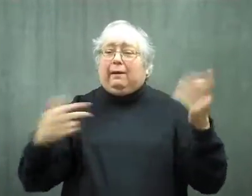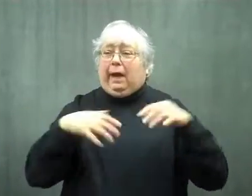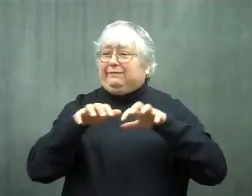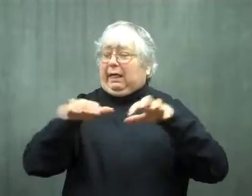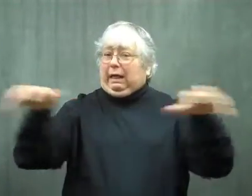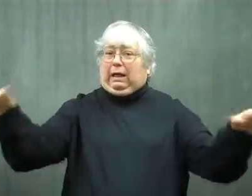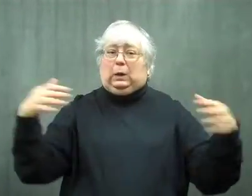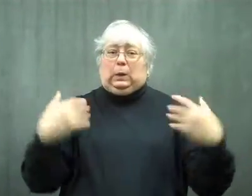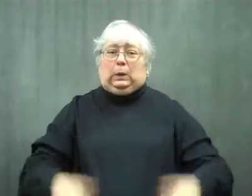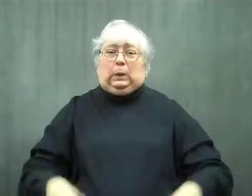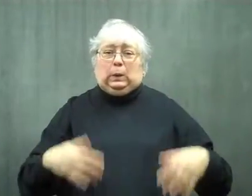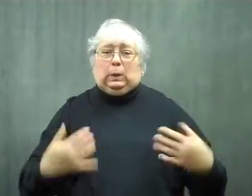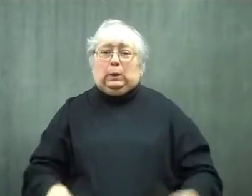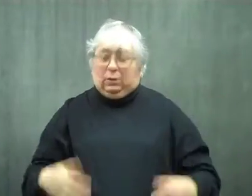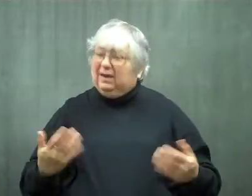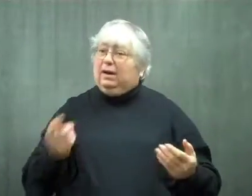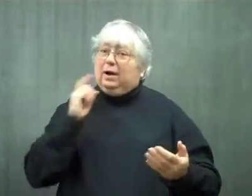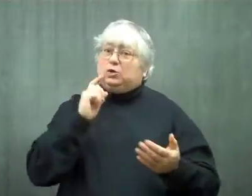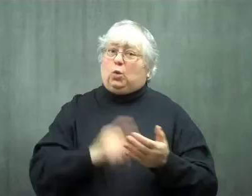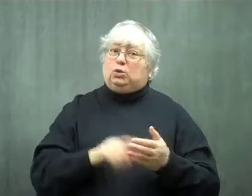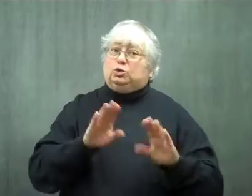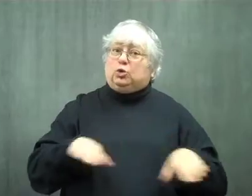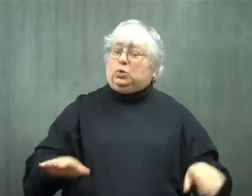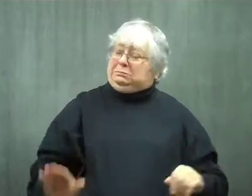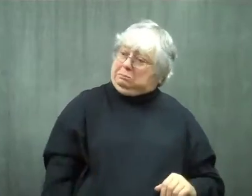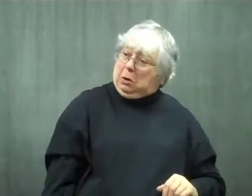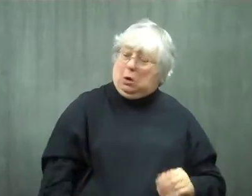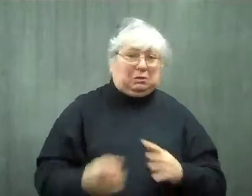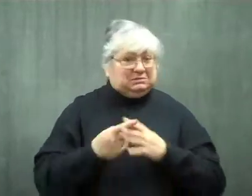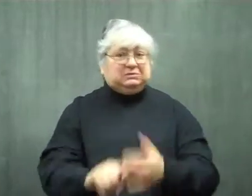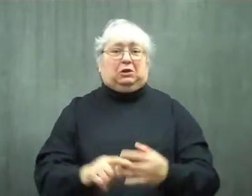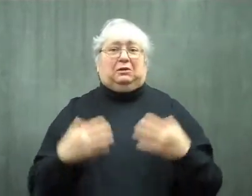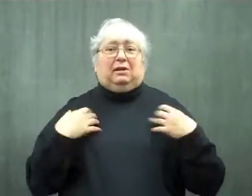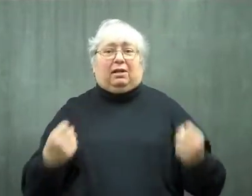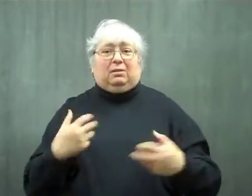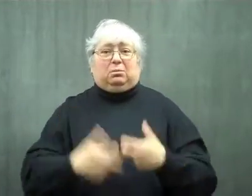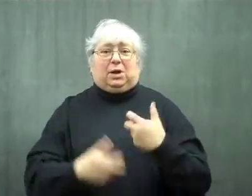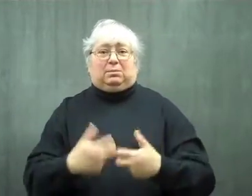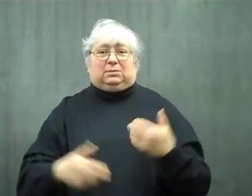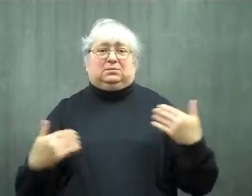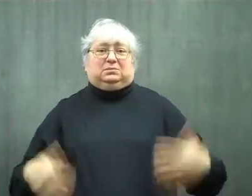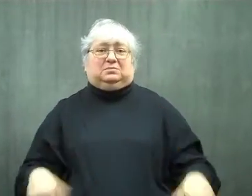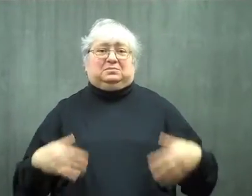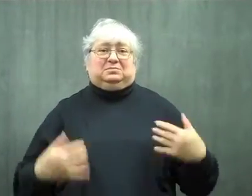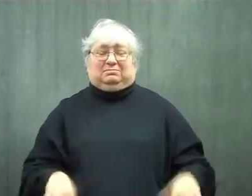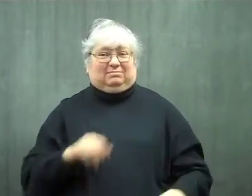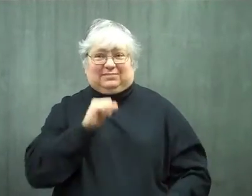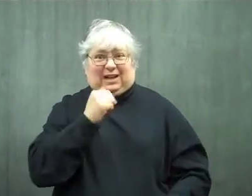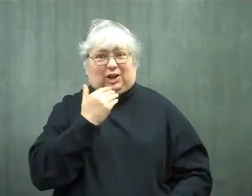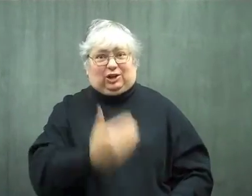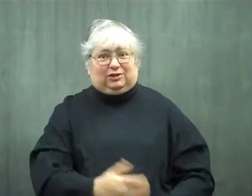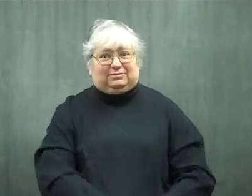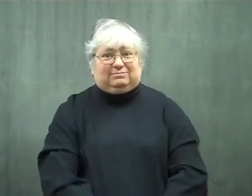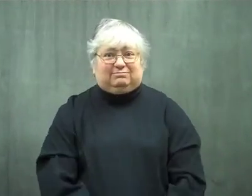They are all over the place. We see children having health problems at a very early age. That's not good.